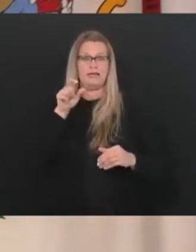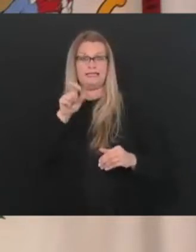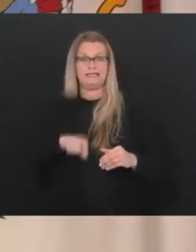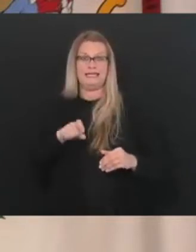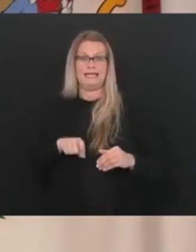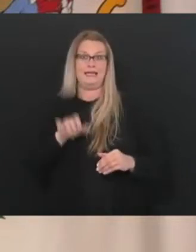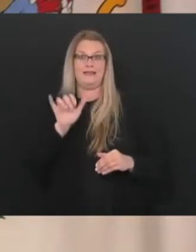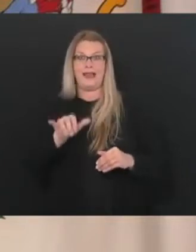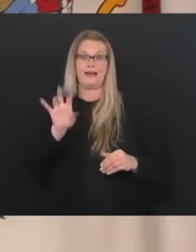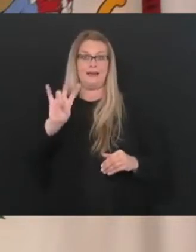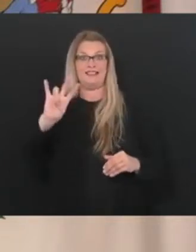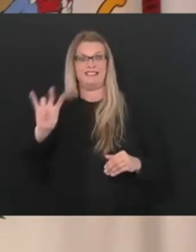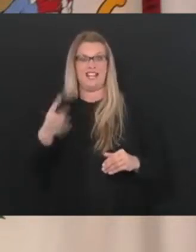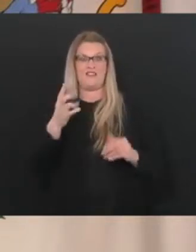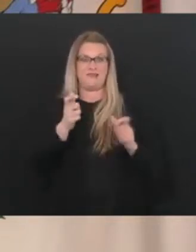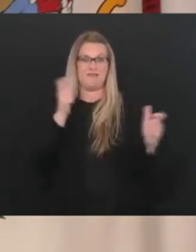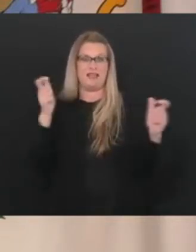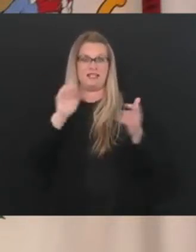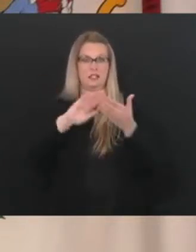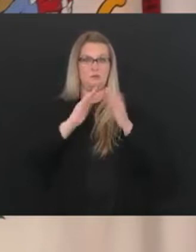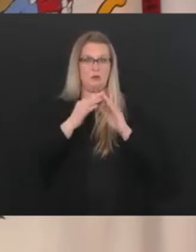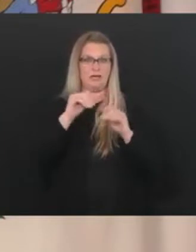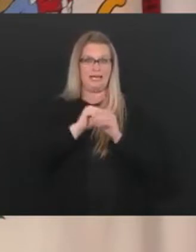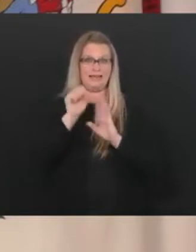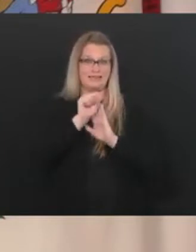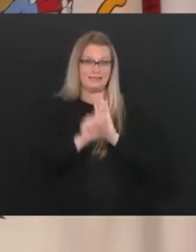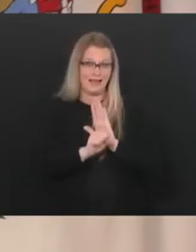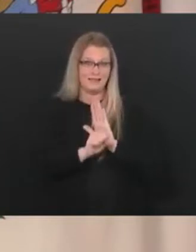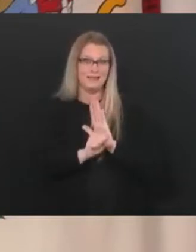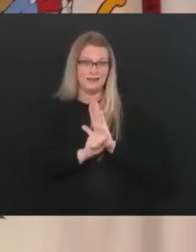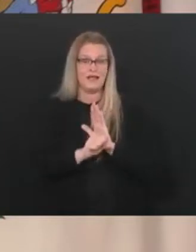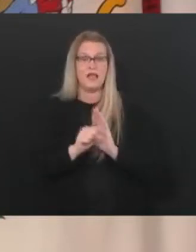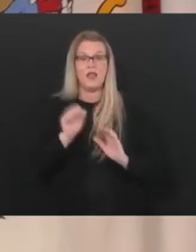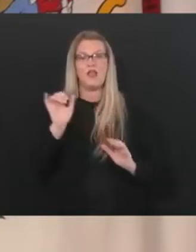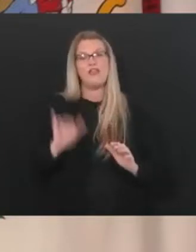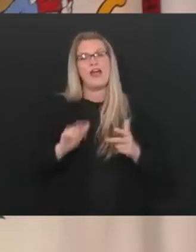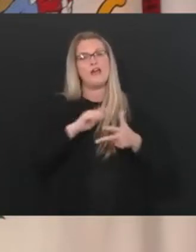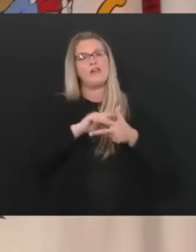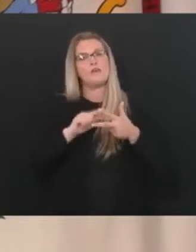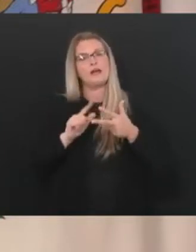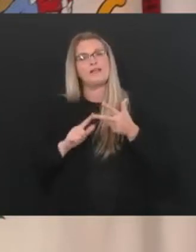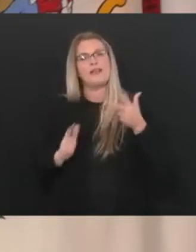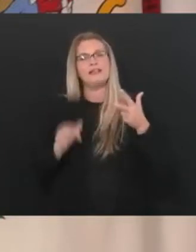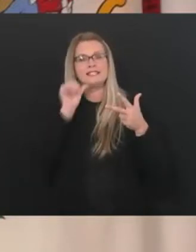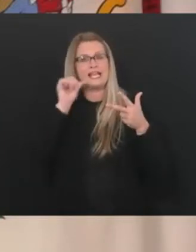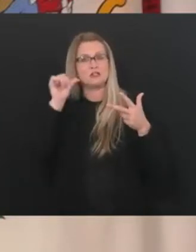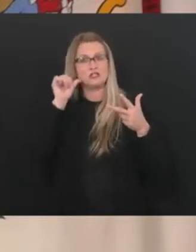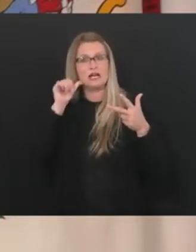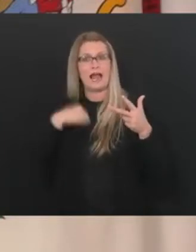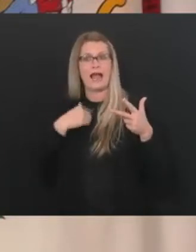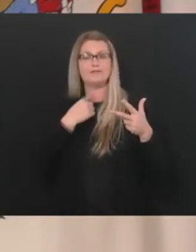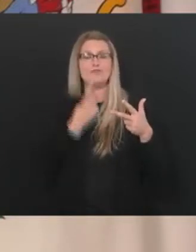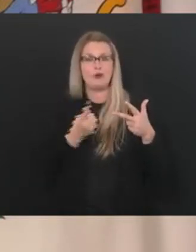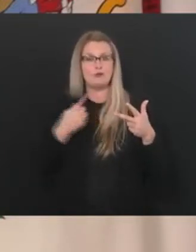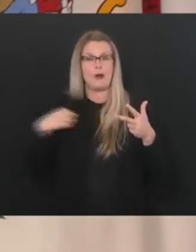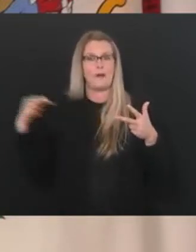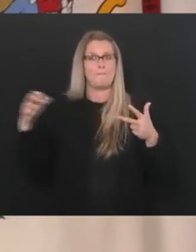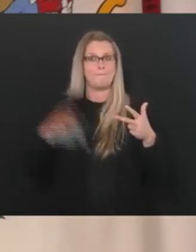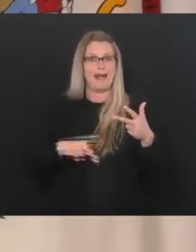I LOOK AT THAT AS A COMMUNITY HOSPITAL THAT WE NEED IN OUR SEVENTH BIGGEST COMMUNITY IN THE STATE OF WEST VIRGINIA.